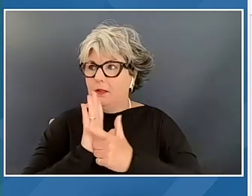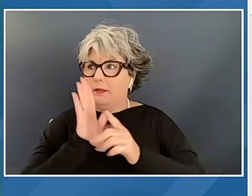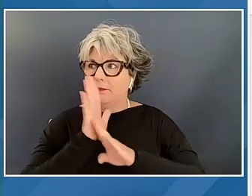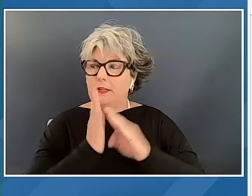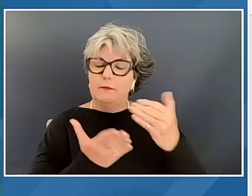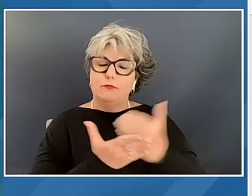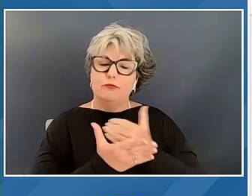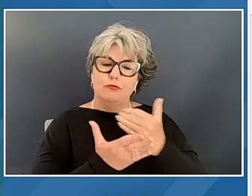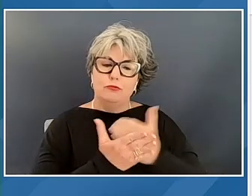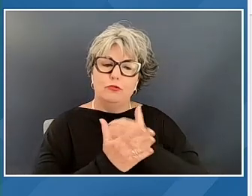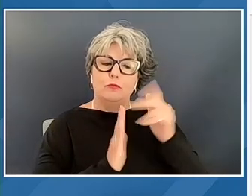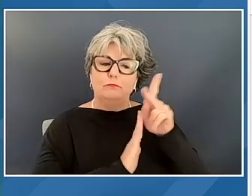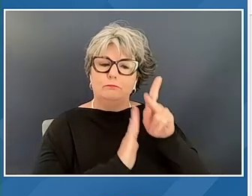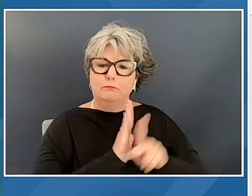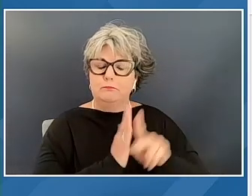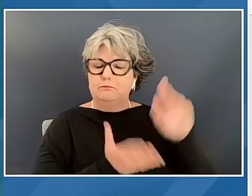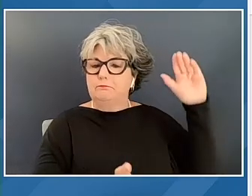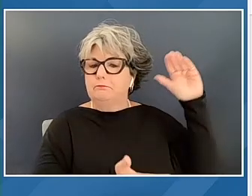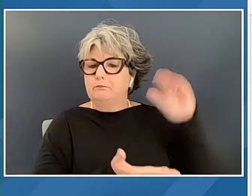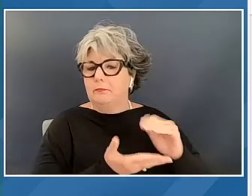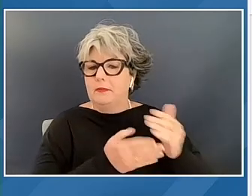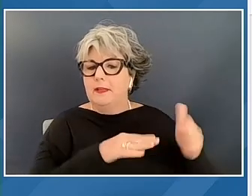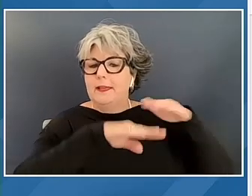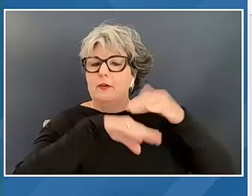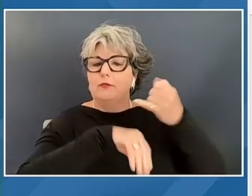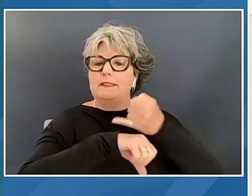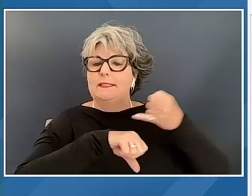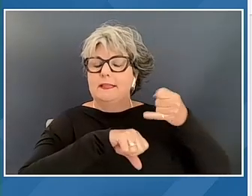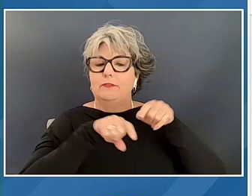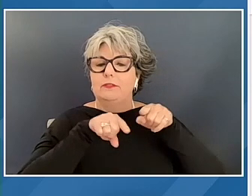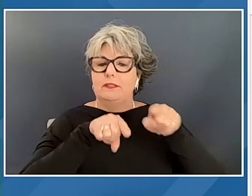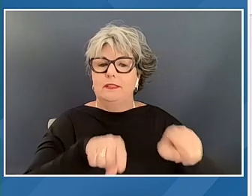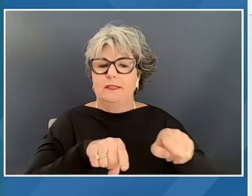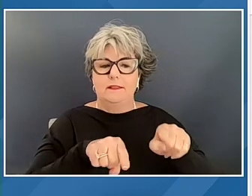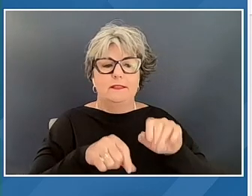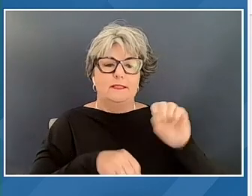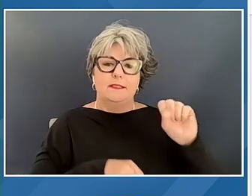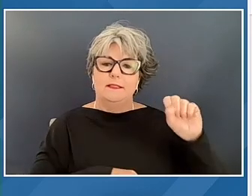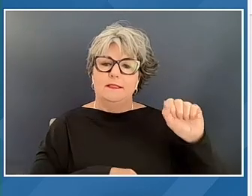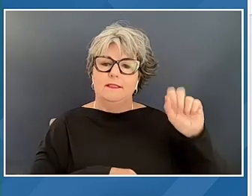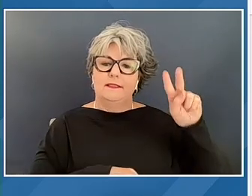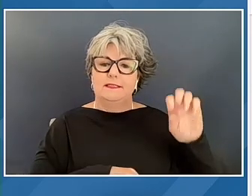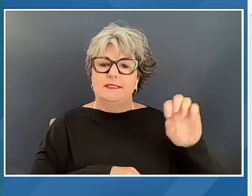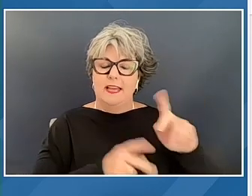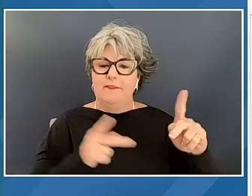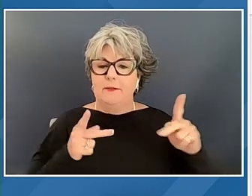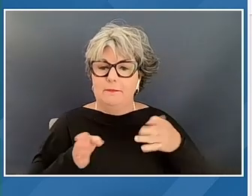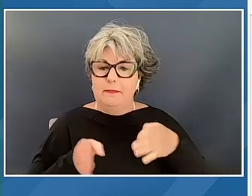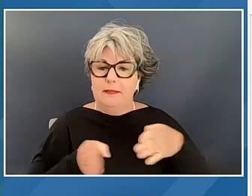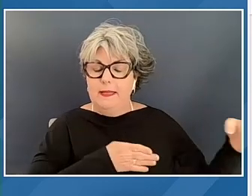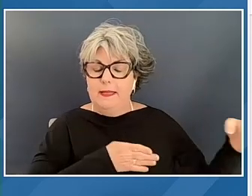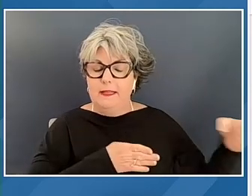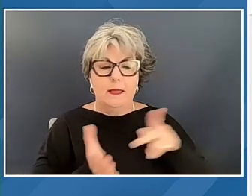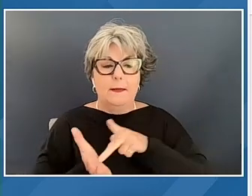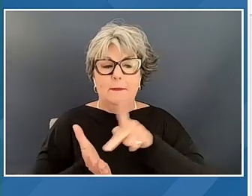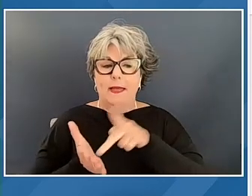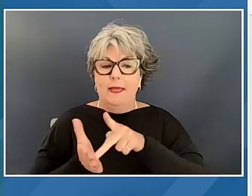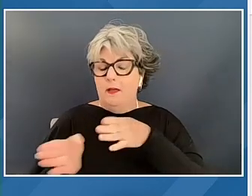that mitigate increasing interest in the SAVE Plan. Borrowers repaying on this plan are not charged interest when their